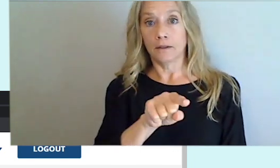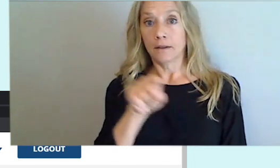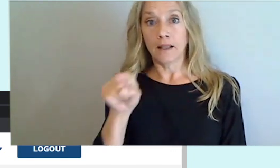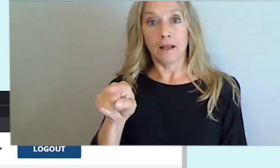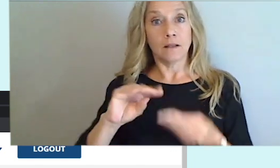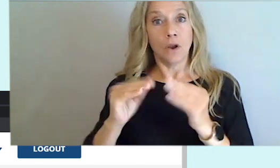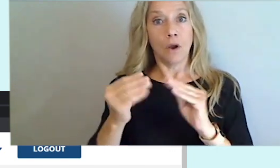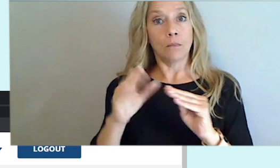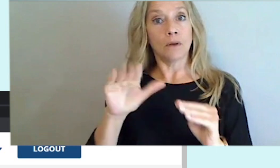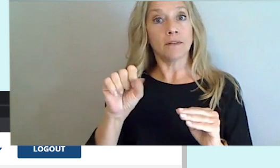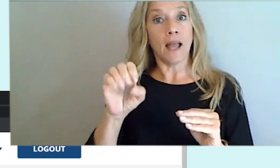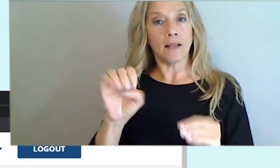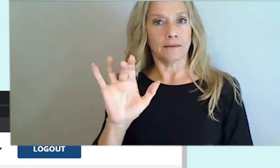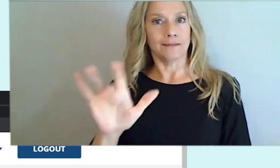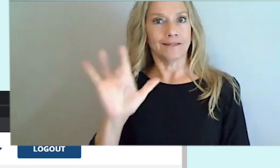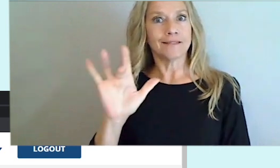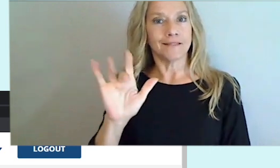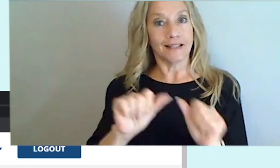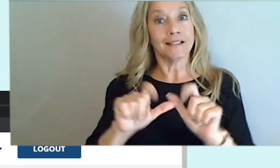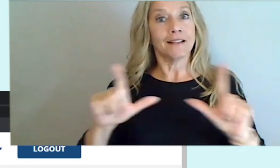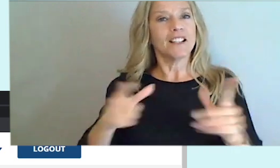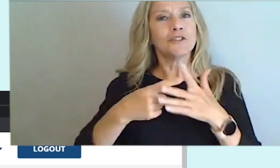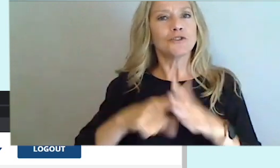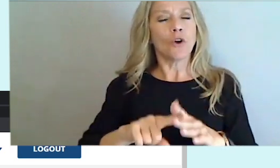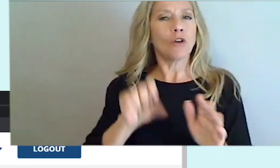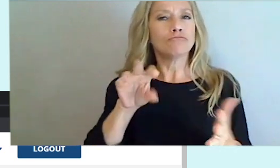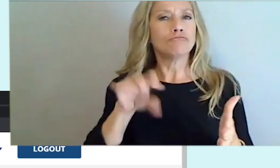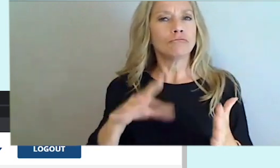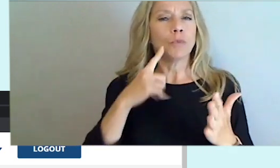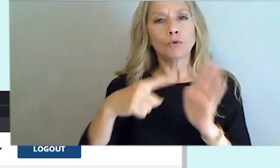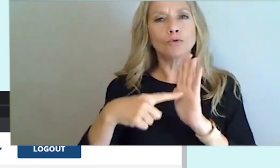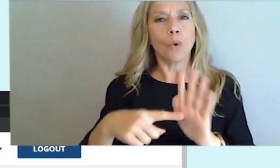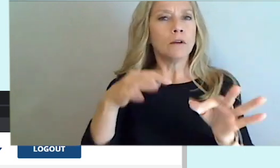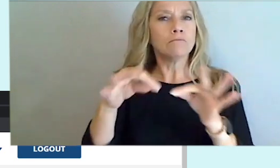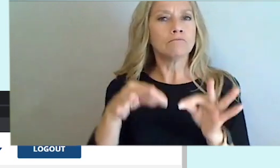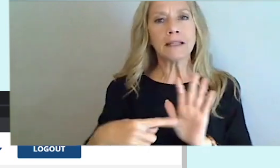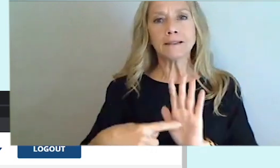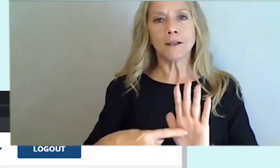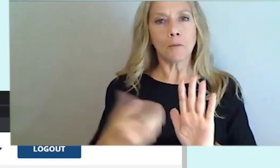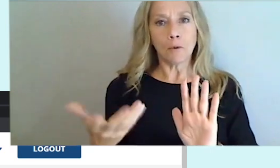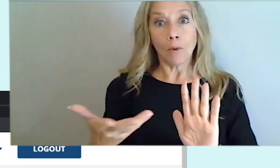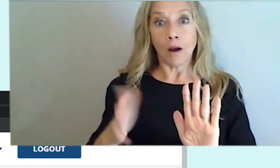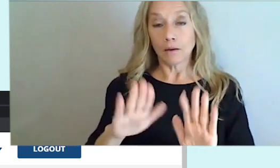Let's get started on an example of a renewal. Remember, this is just an example.